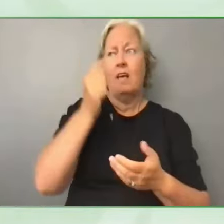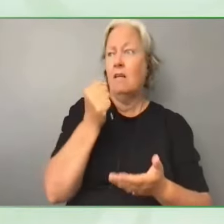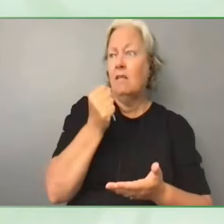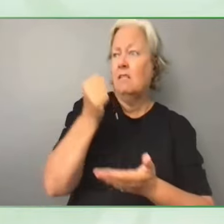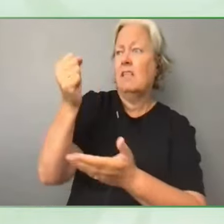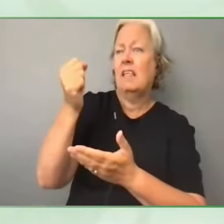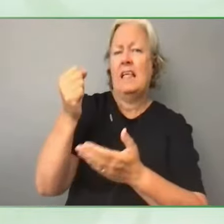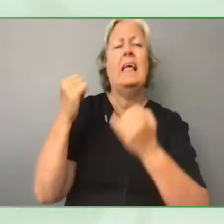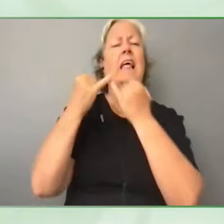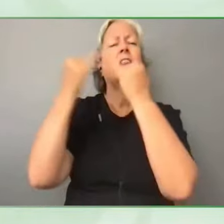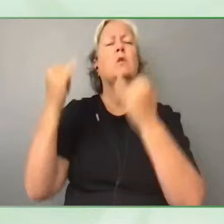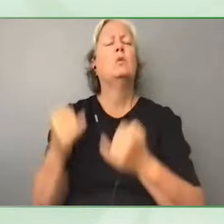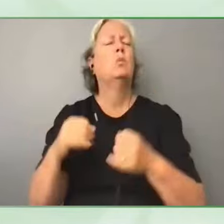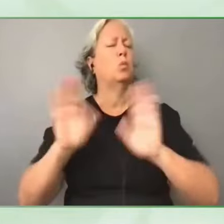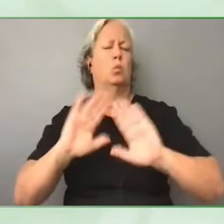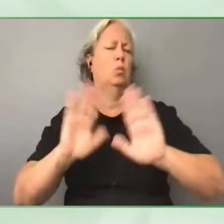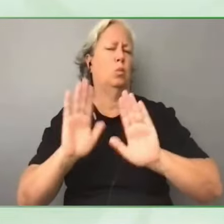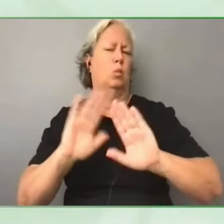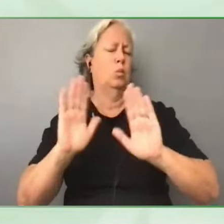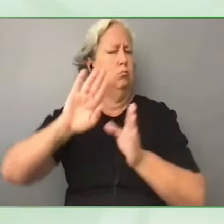living work?